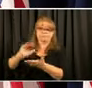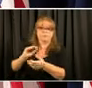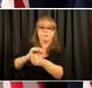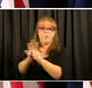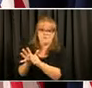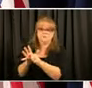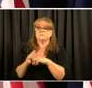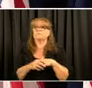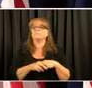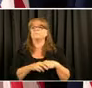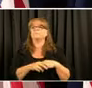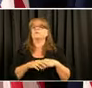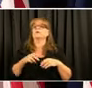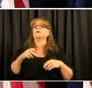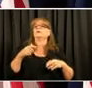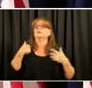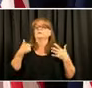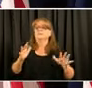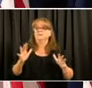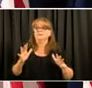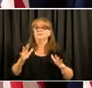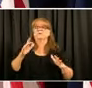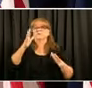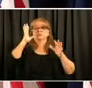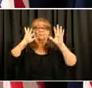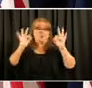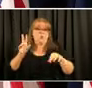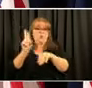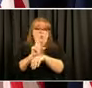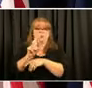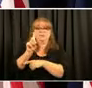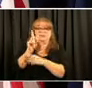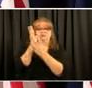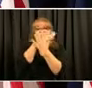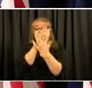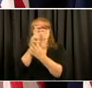that tracks these metrics so you'll have them it'll track what goes into